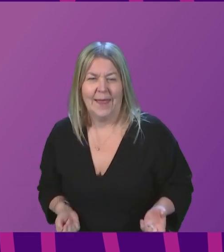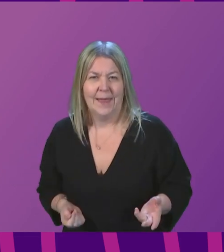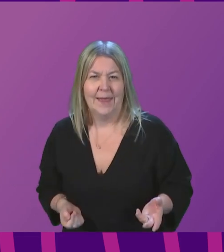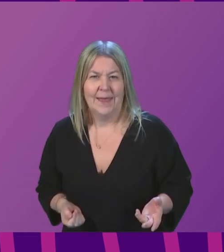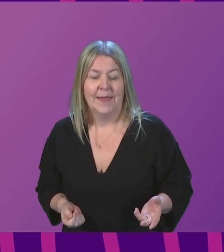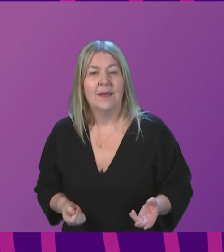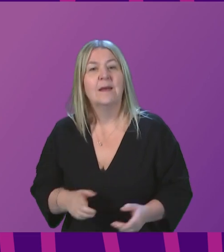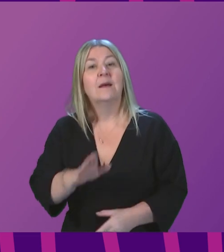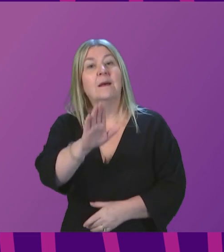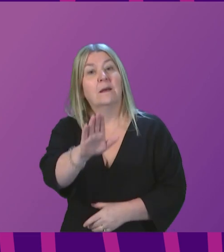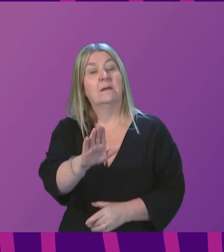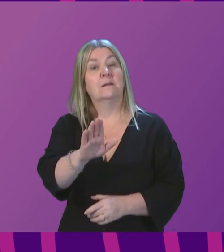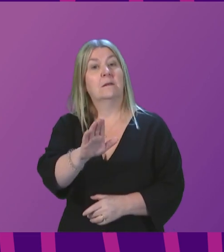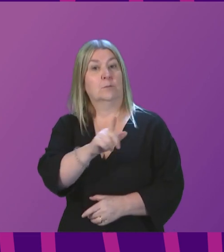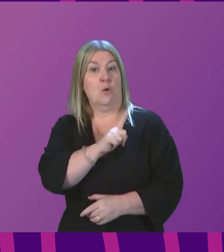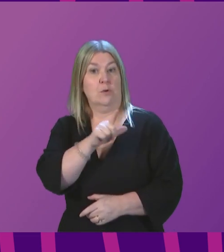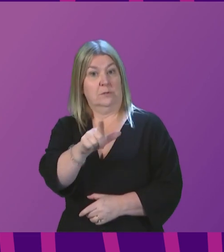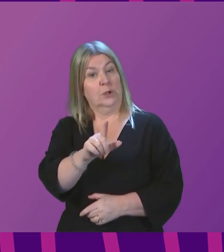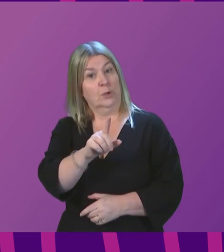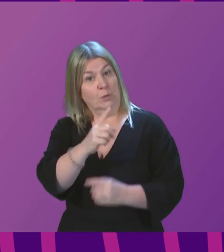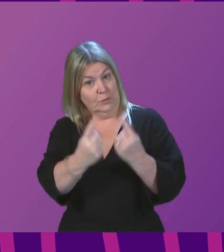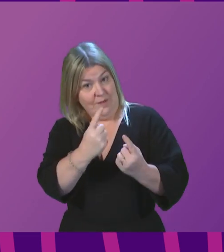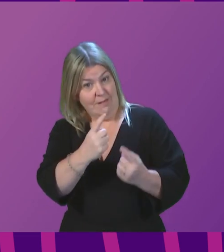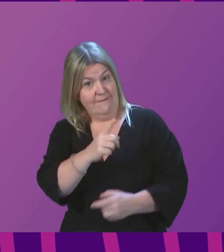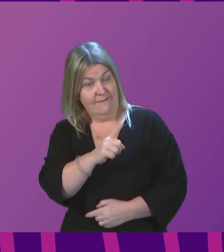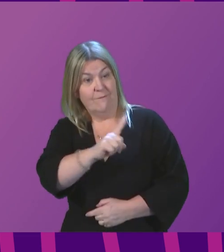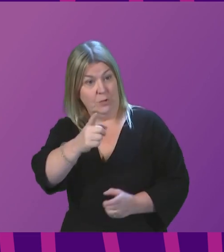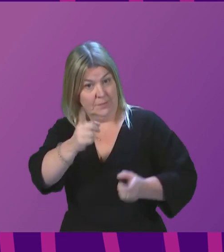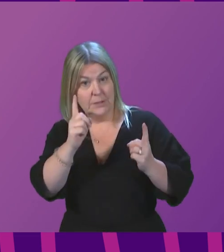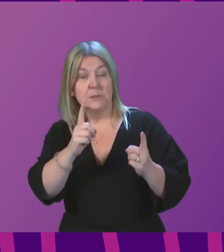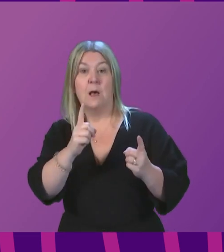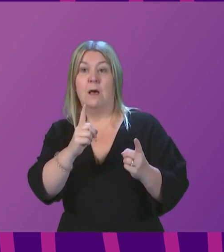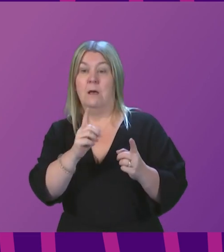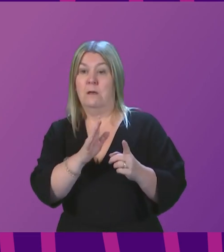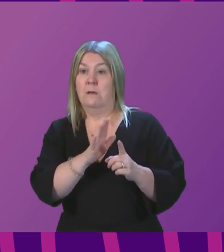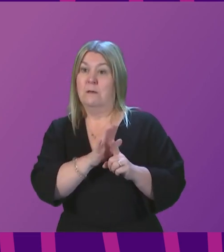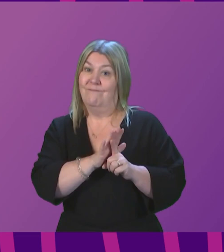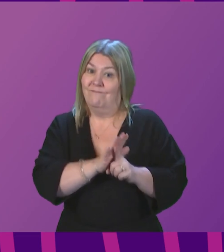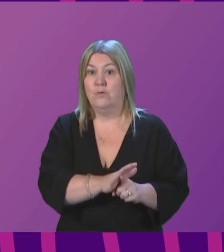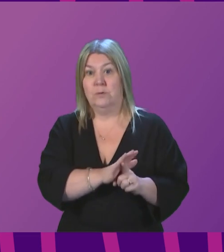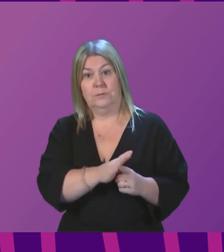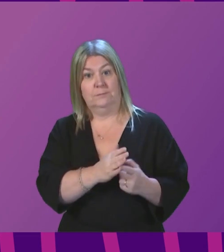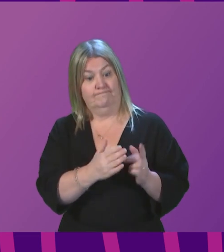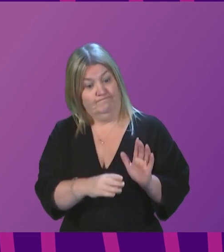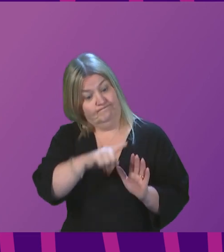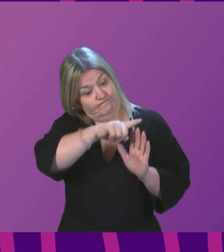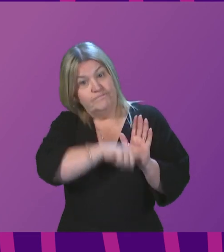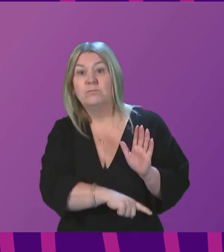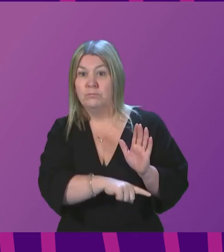Not only did the First Minister impose unnecessary restrictions, but she actually wanted to go further.